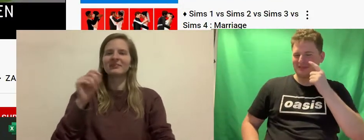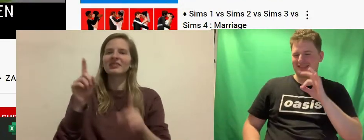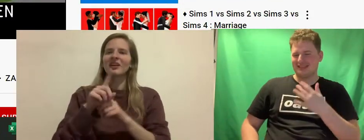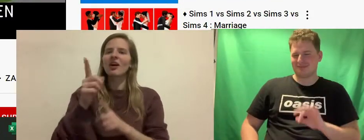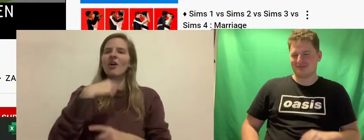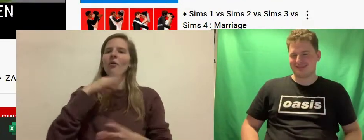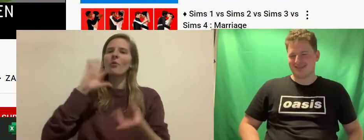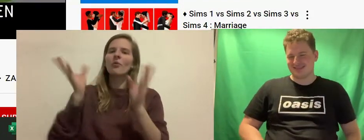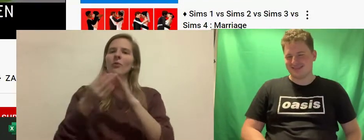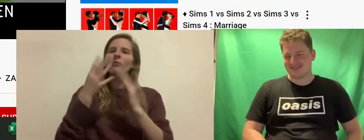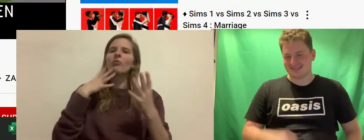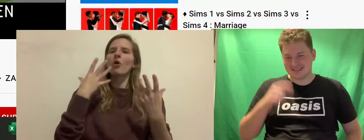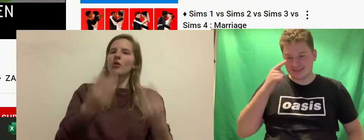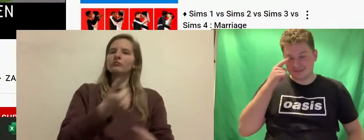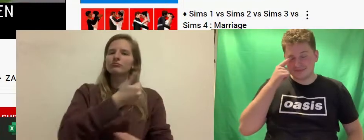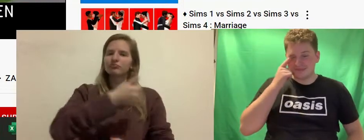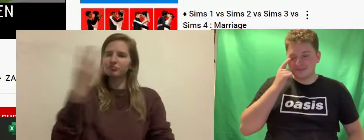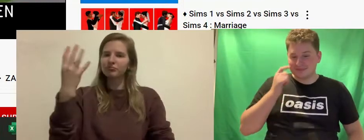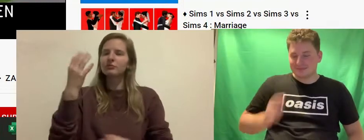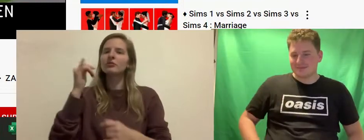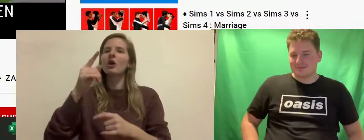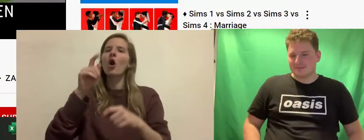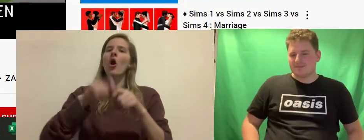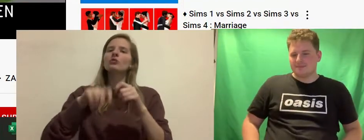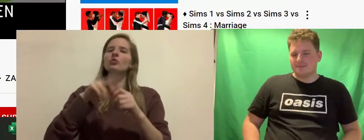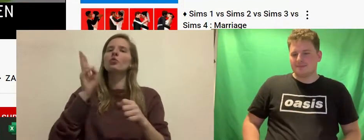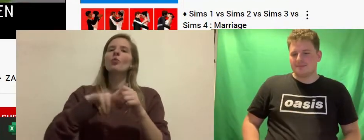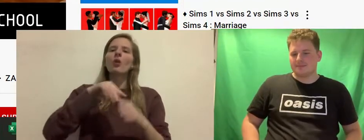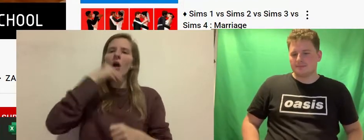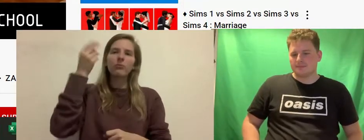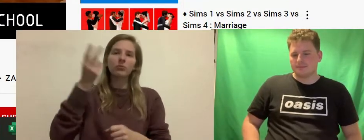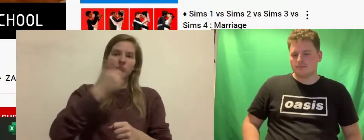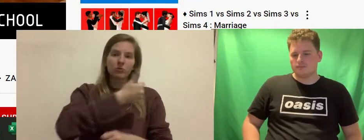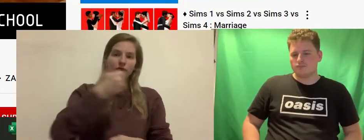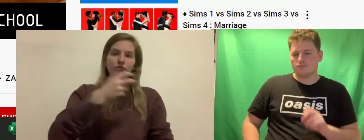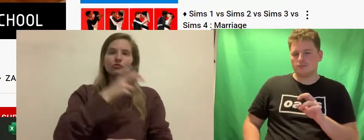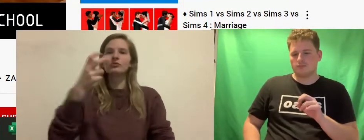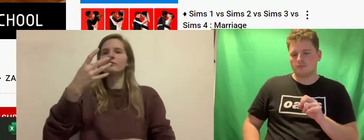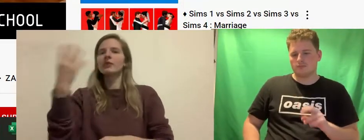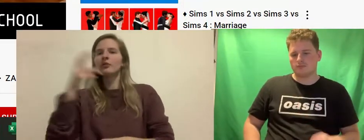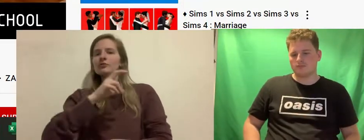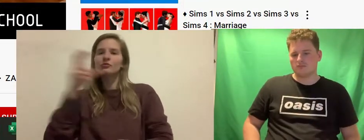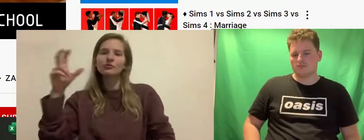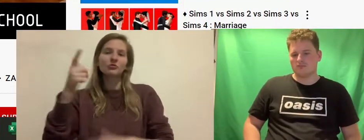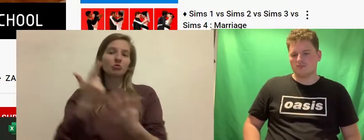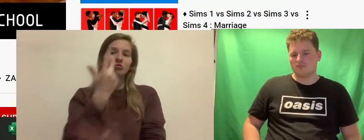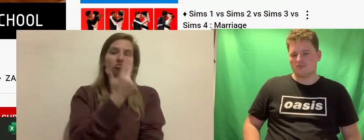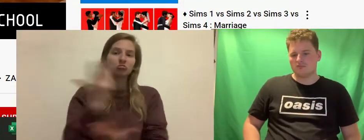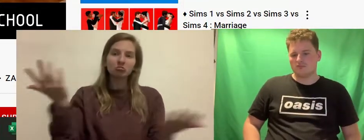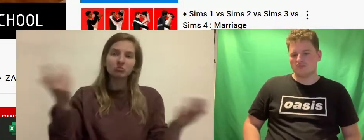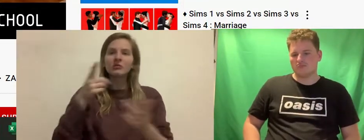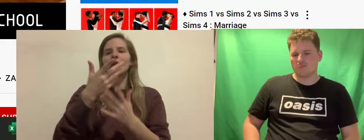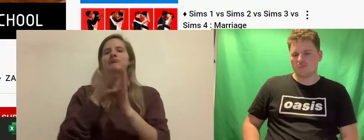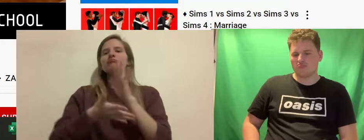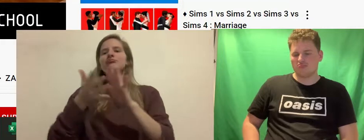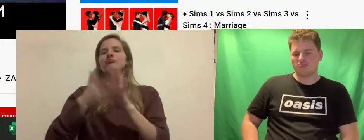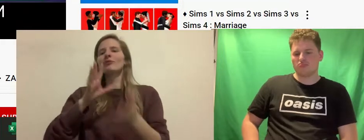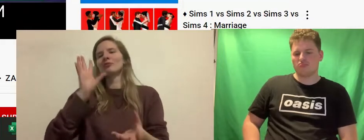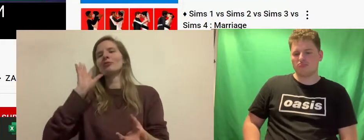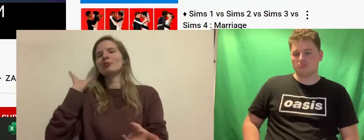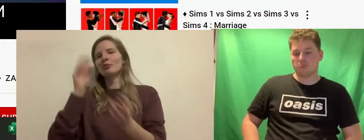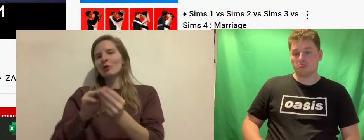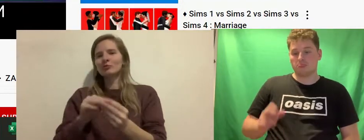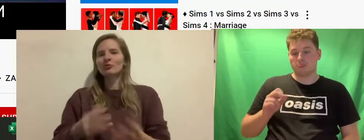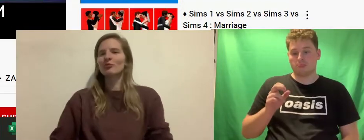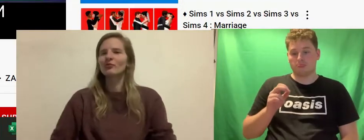K: and we will also talk about which parts are better and which are weak and we will tell you why